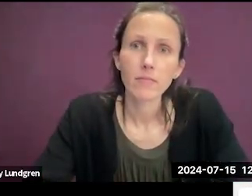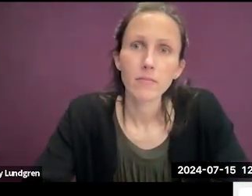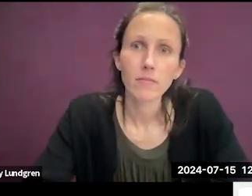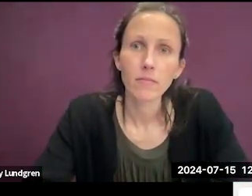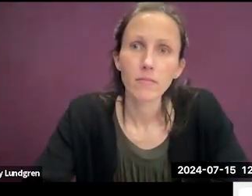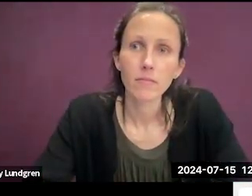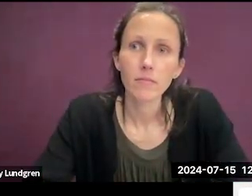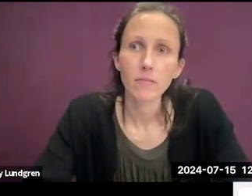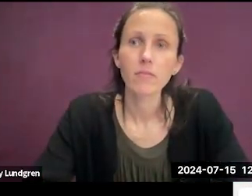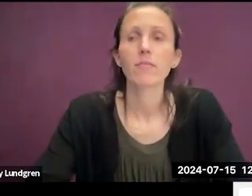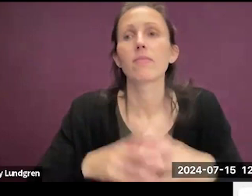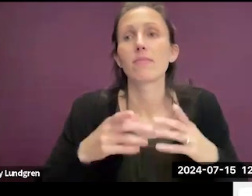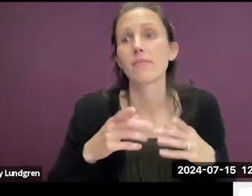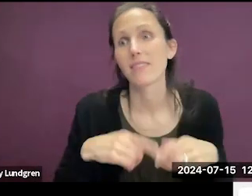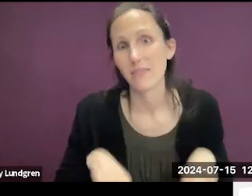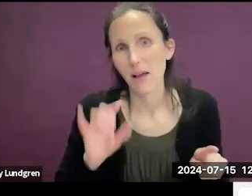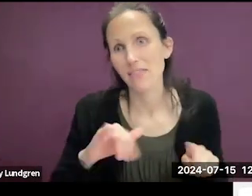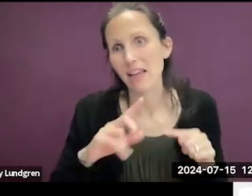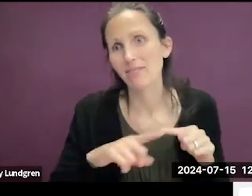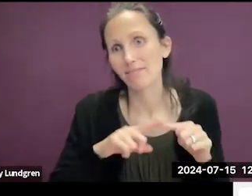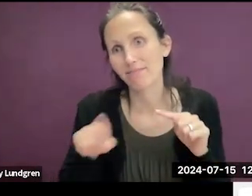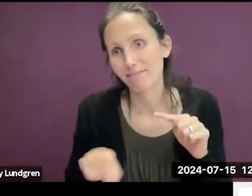While that's loading, we can show you a little bit more